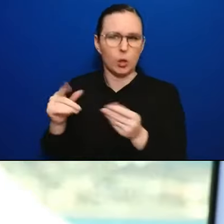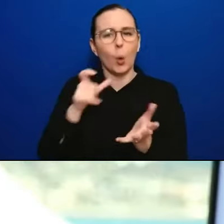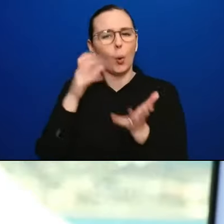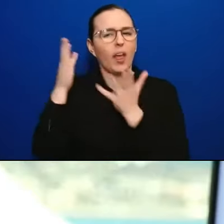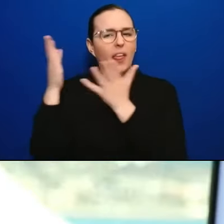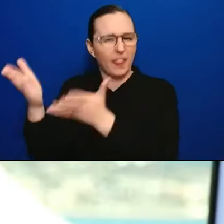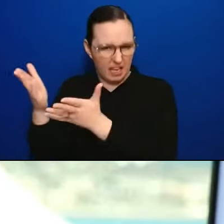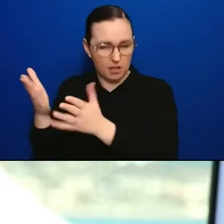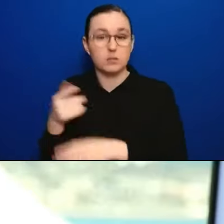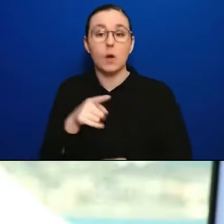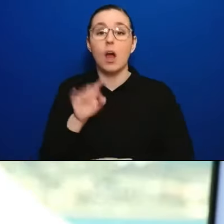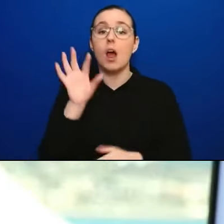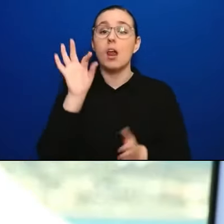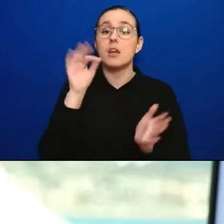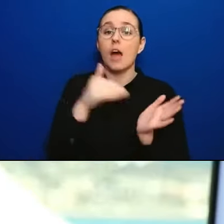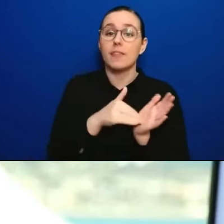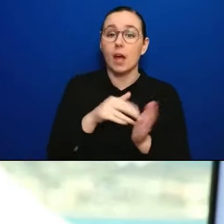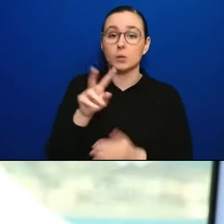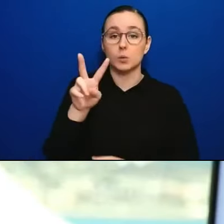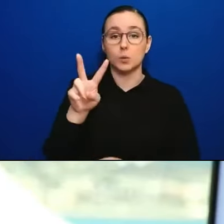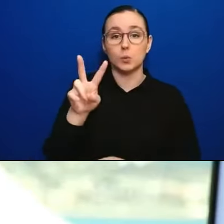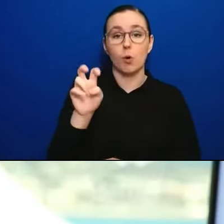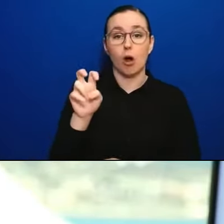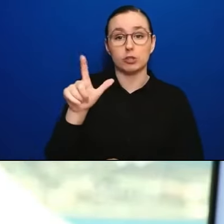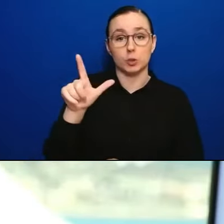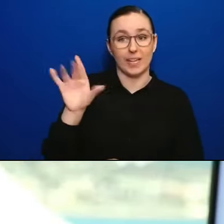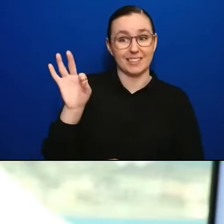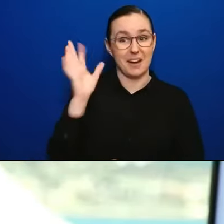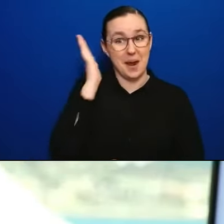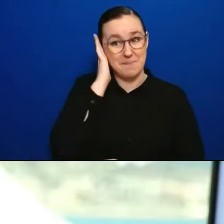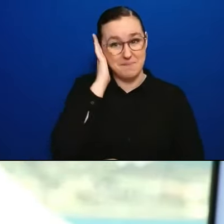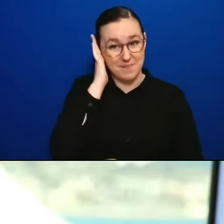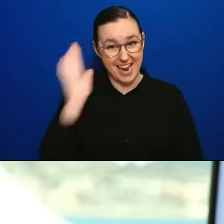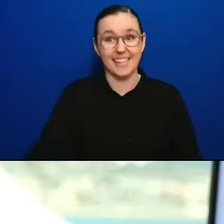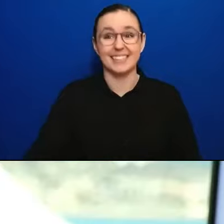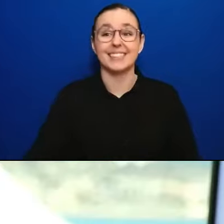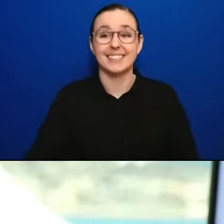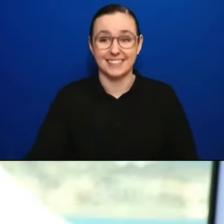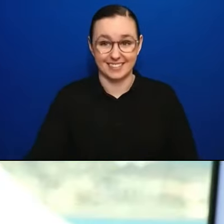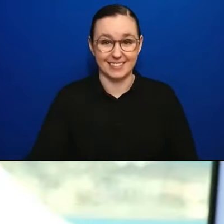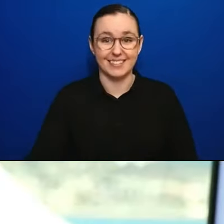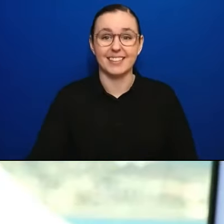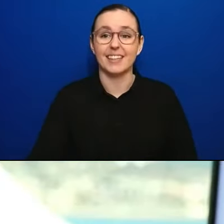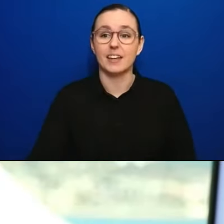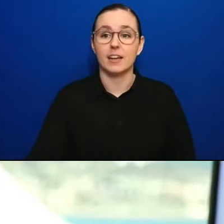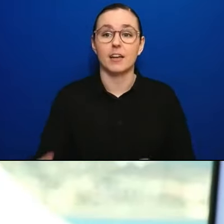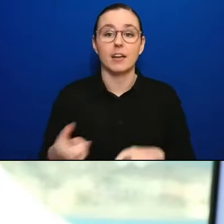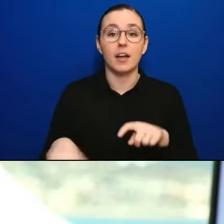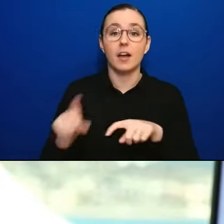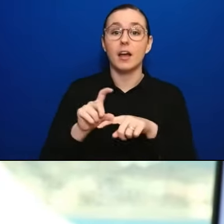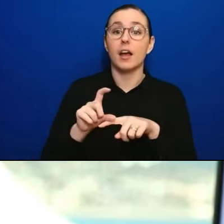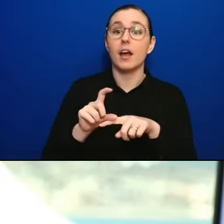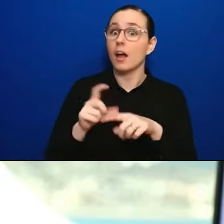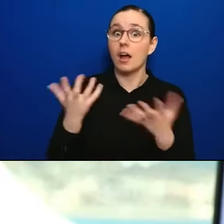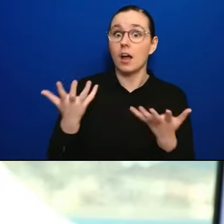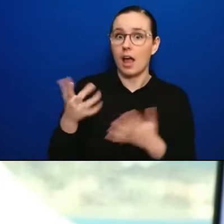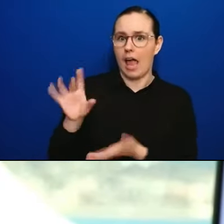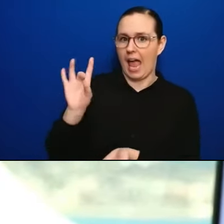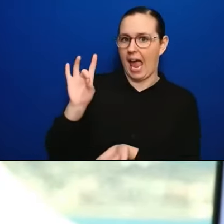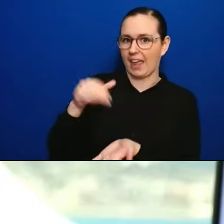Dr. Henry has been talking about that. But overall in the system. As you know there are 9,229